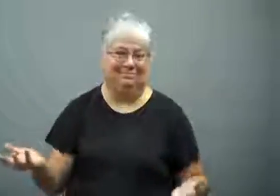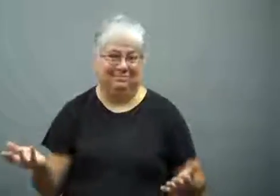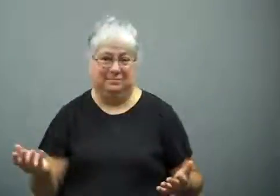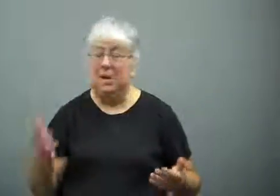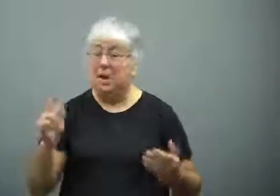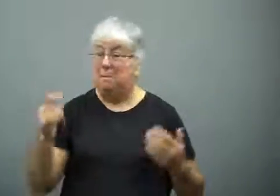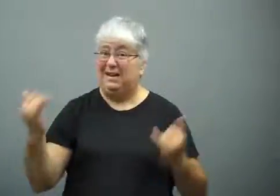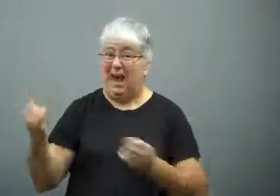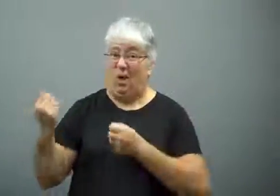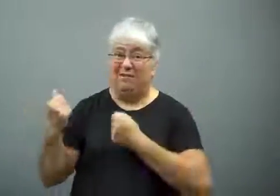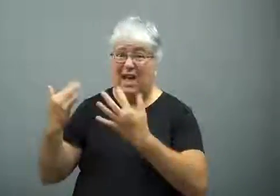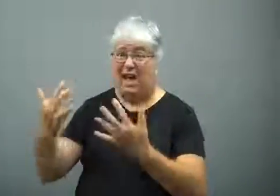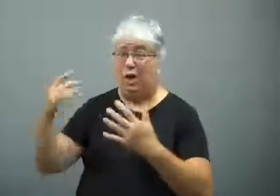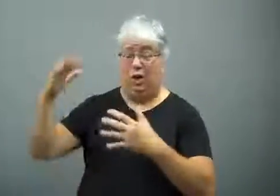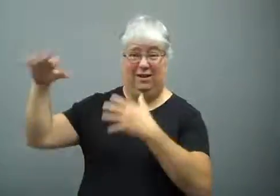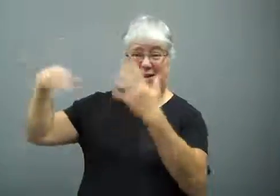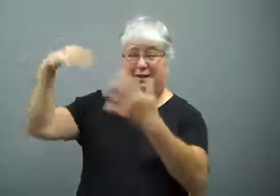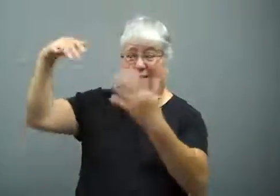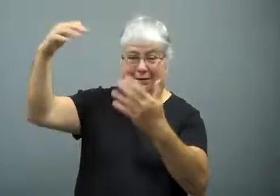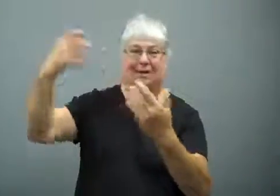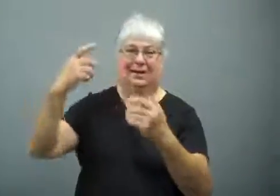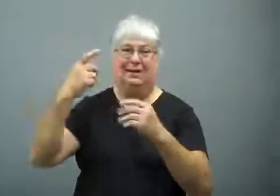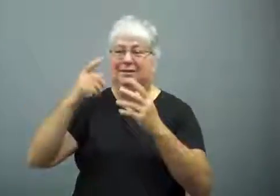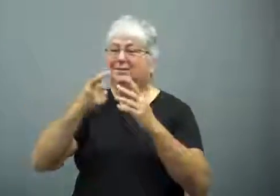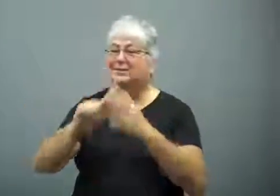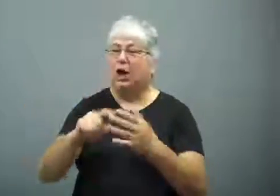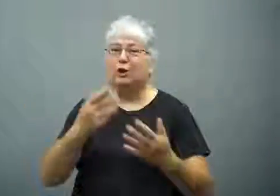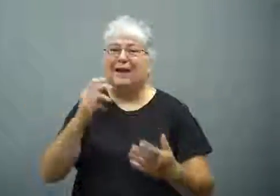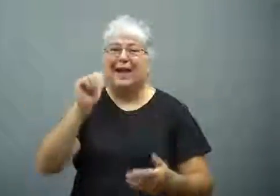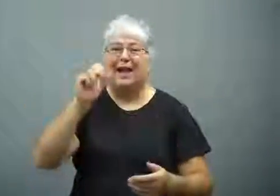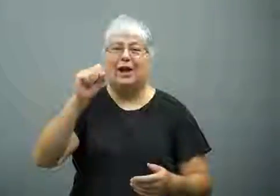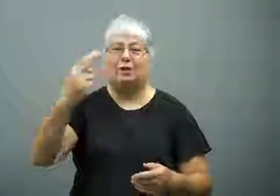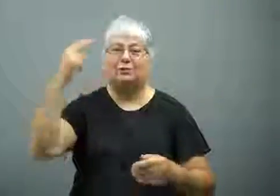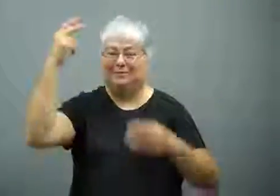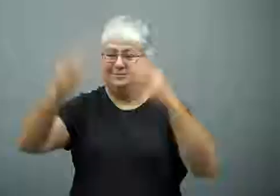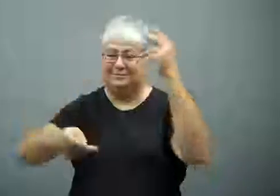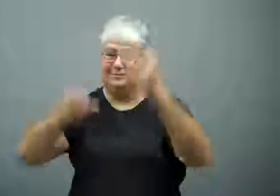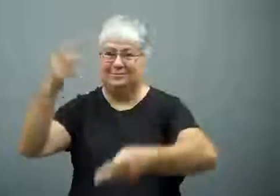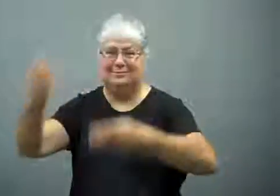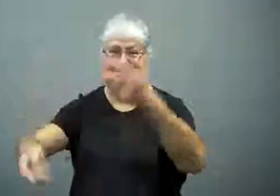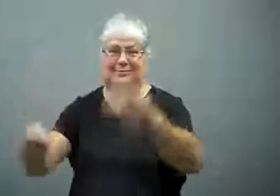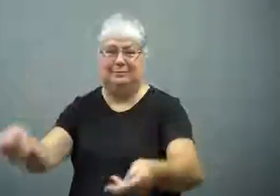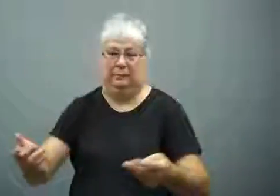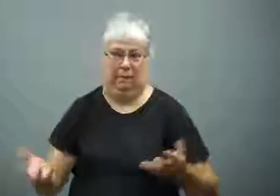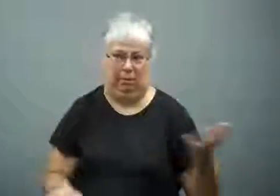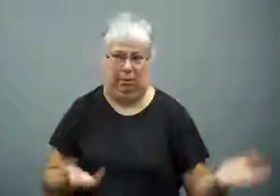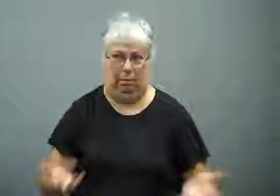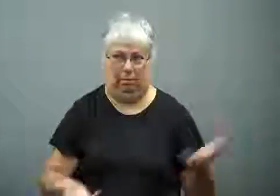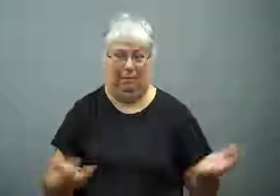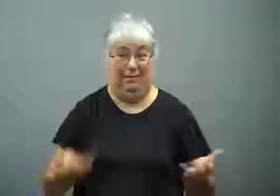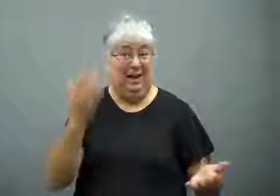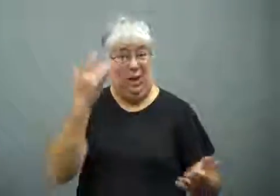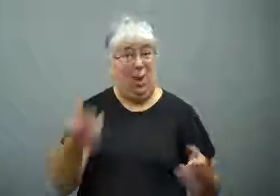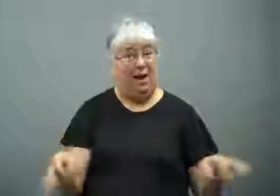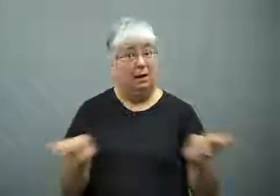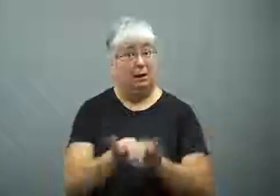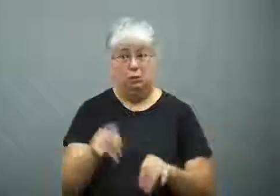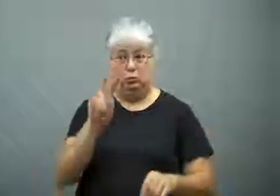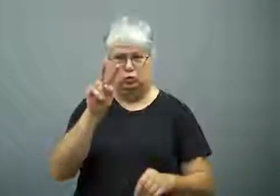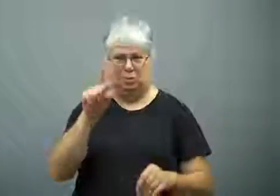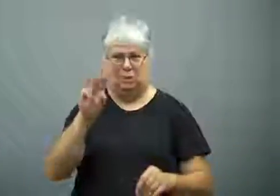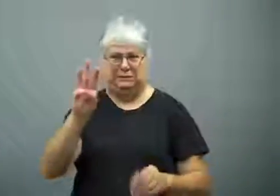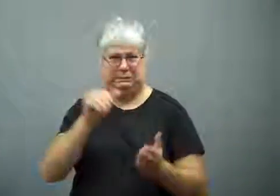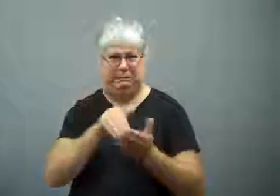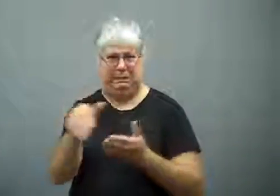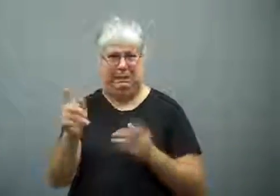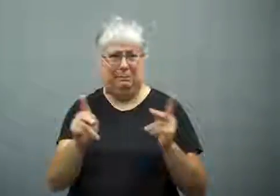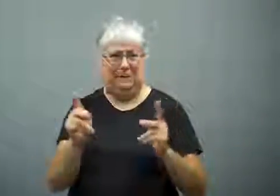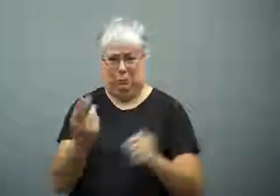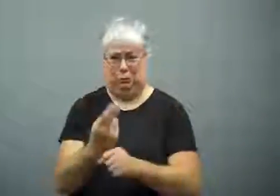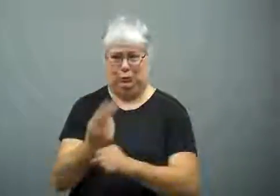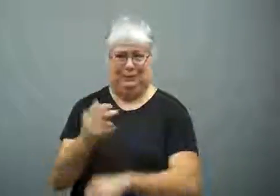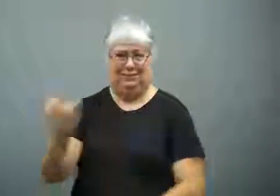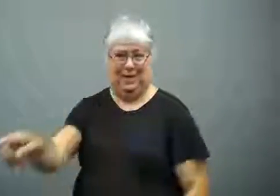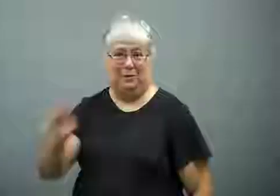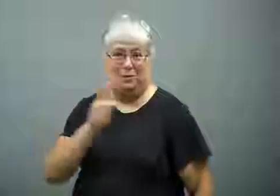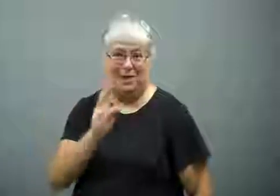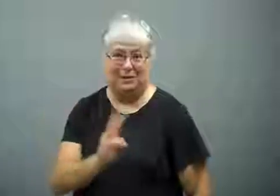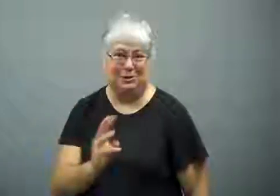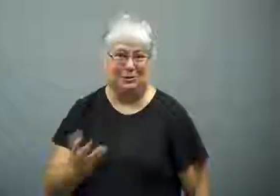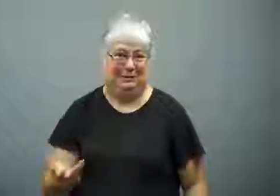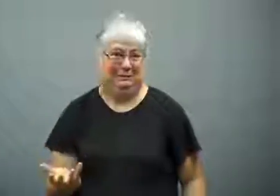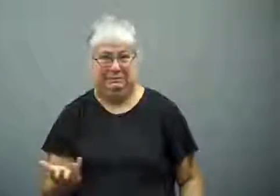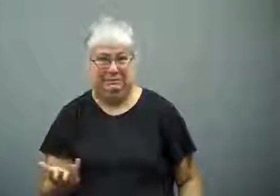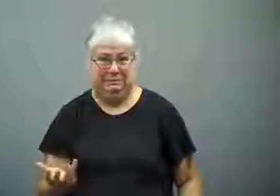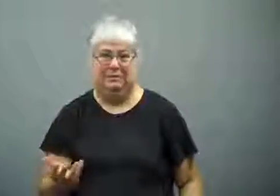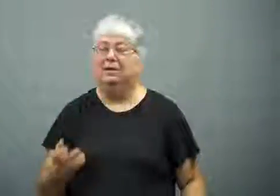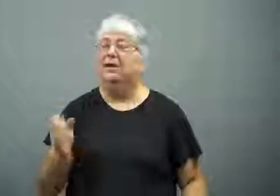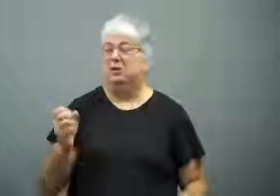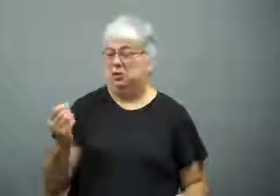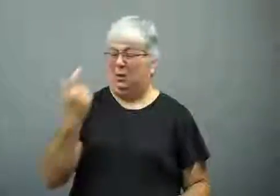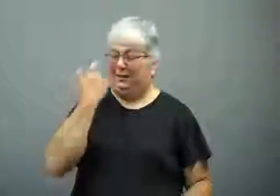Ash from the smoke is falling into this reservoir, causing concern.